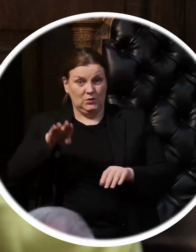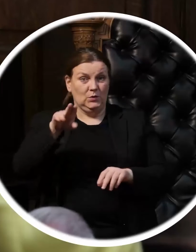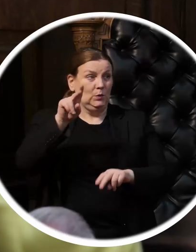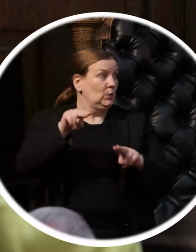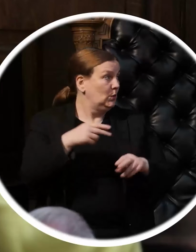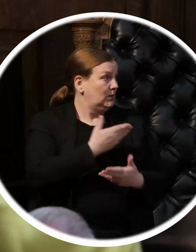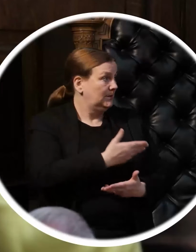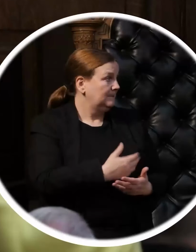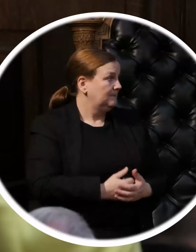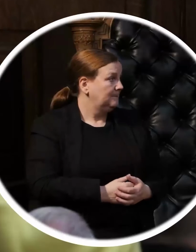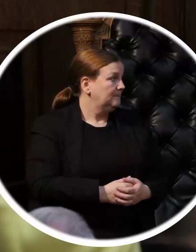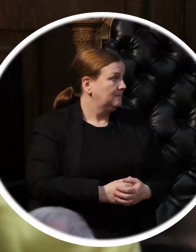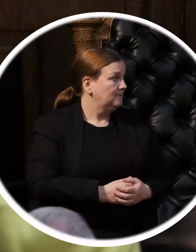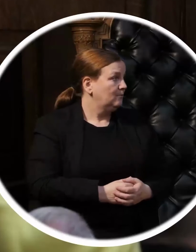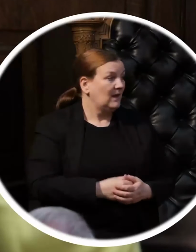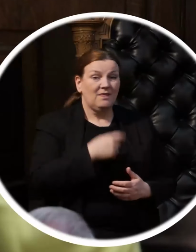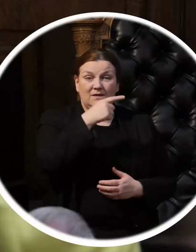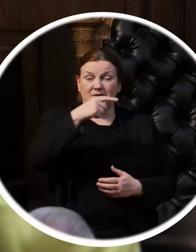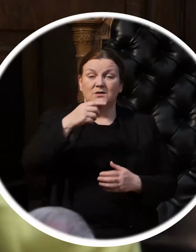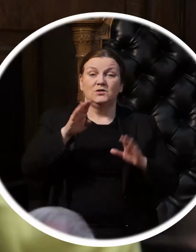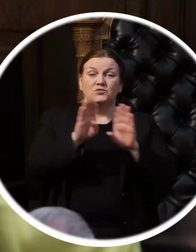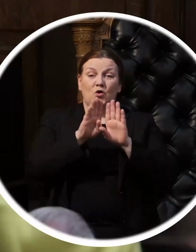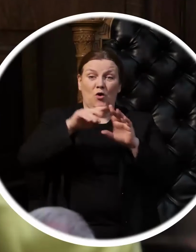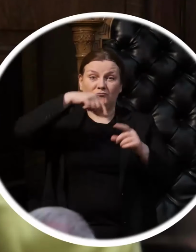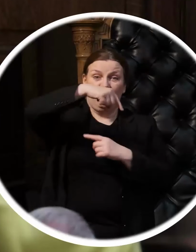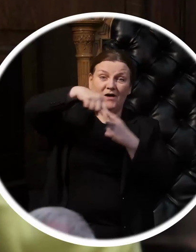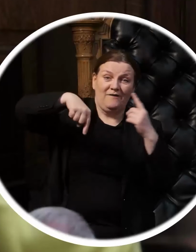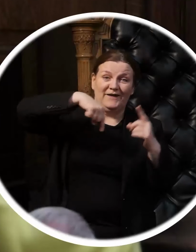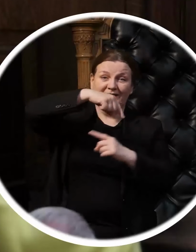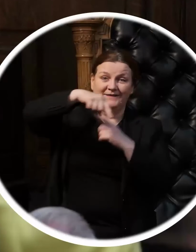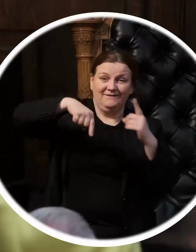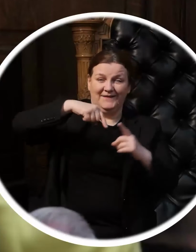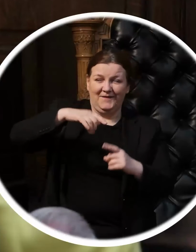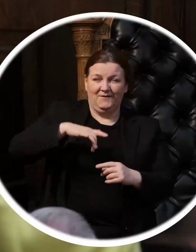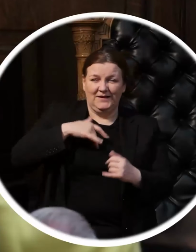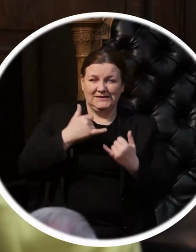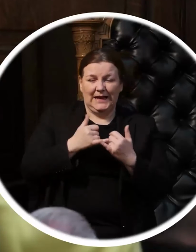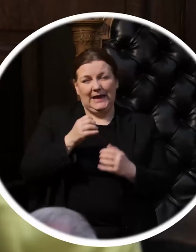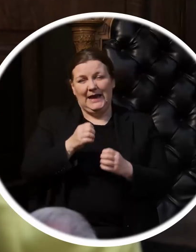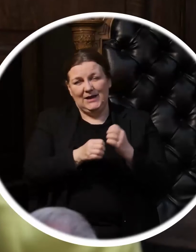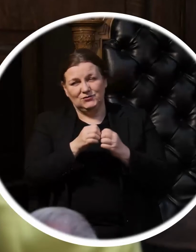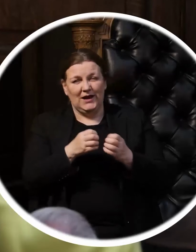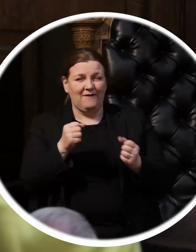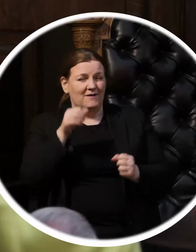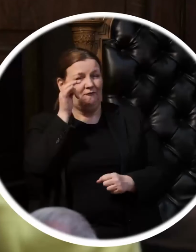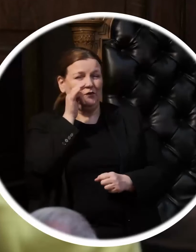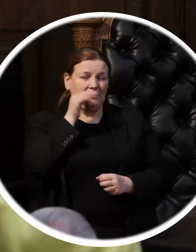And the doorway in the middle is actually a revolving door, which in itself feels like an engineer having a bit of fun with some new technology.